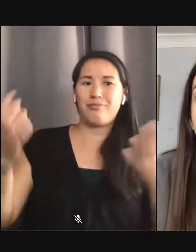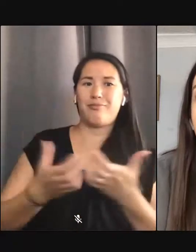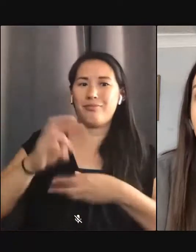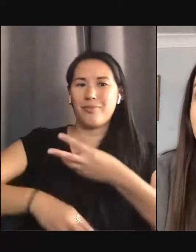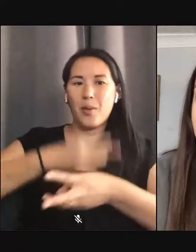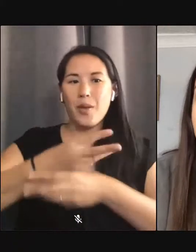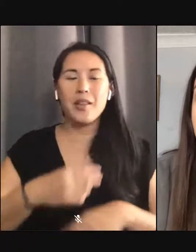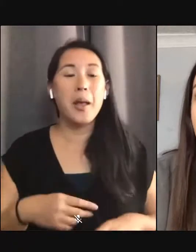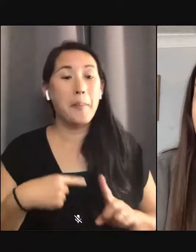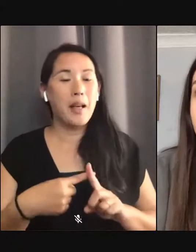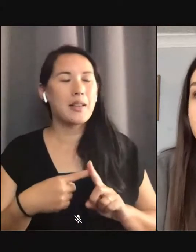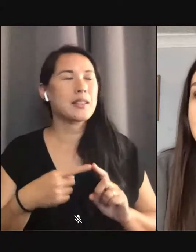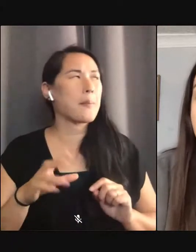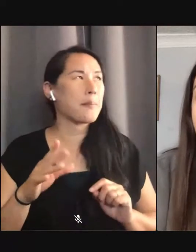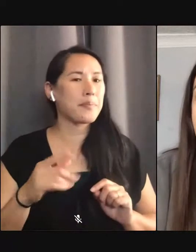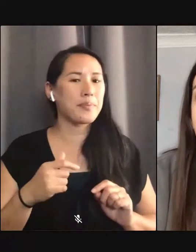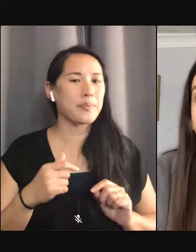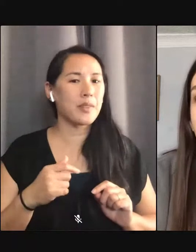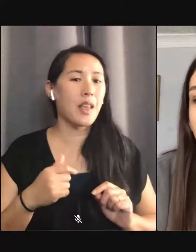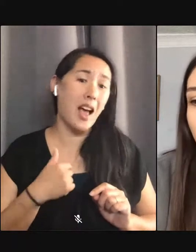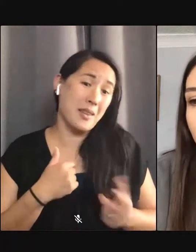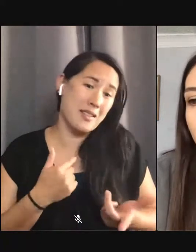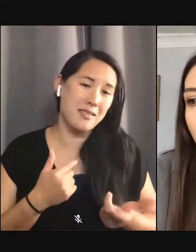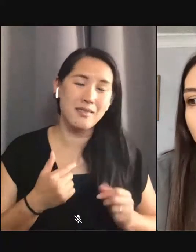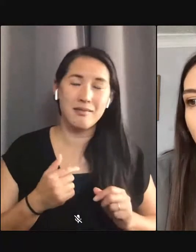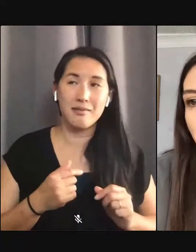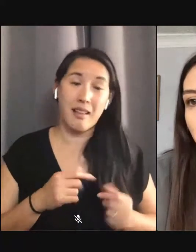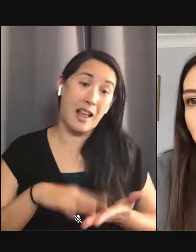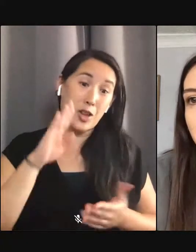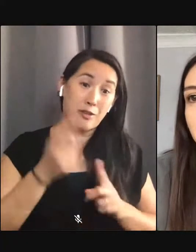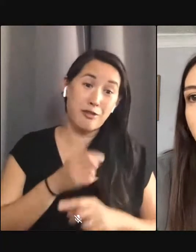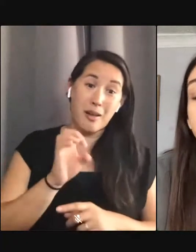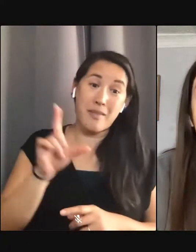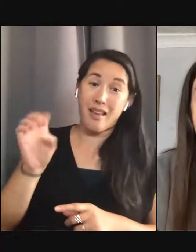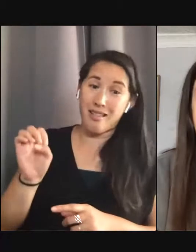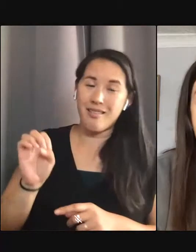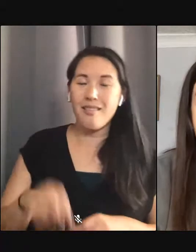think i learned this partially from listening to l speak before too um is user personas are something